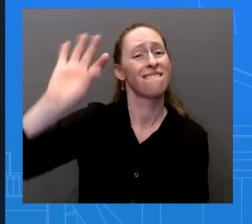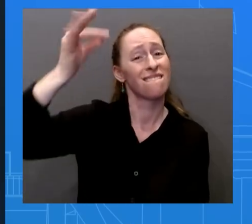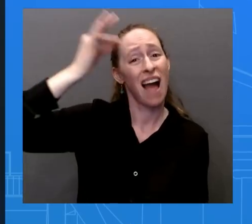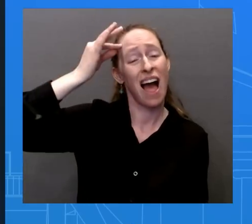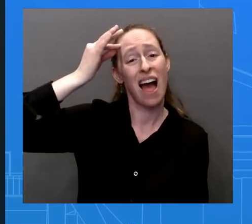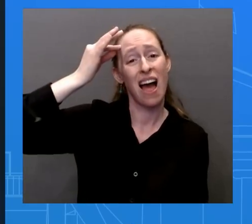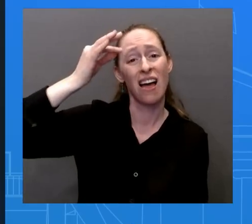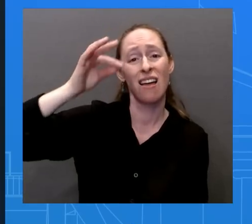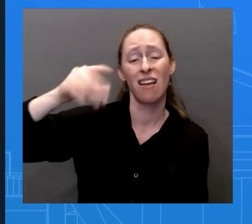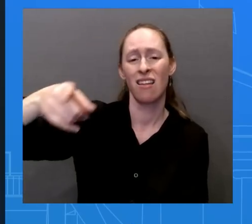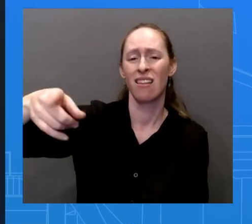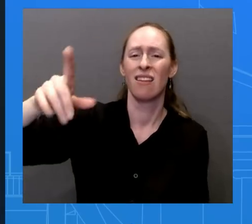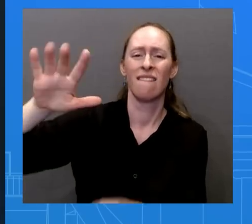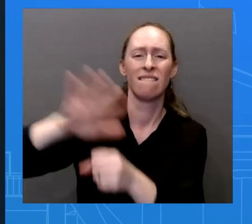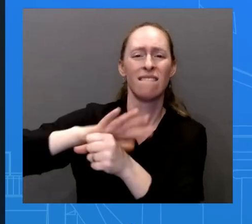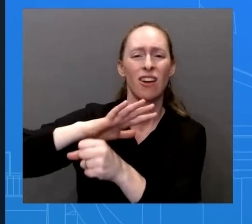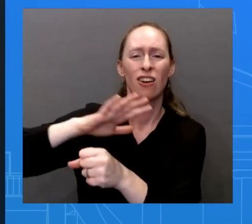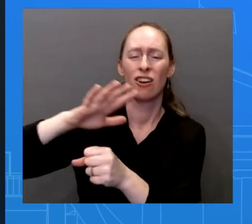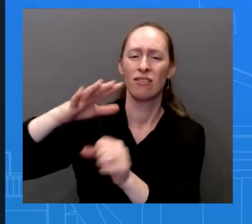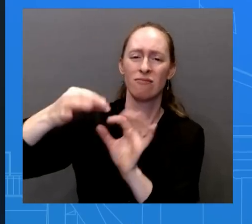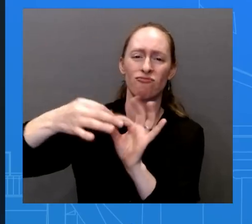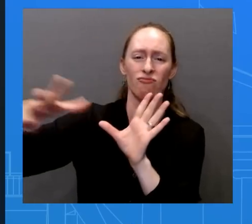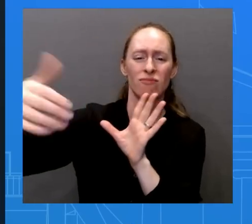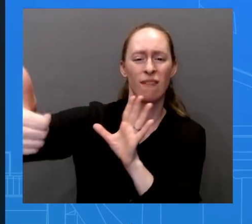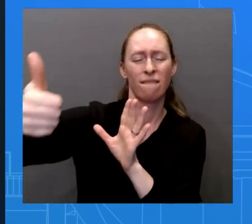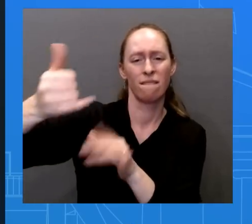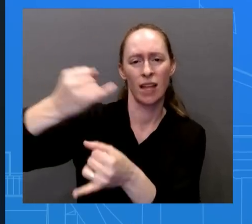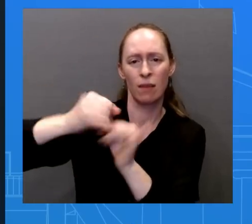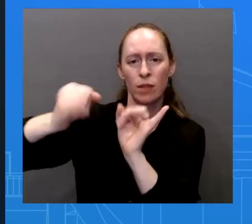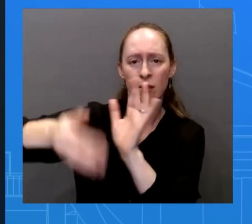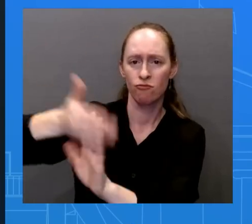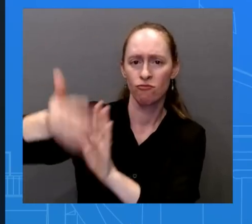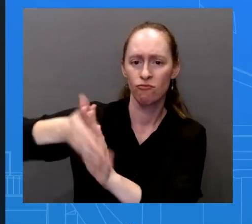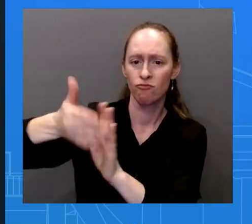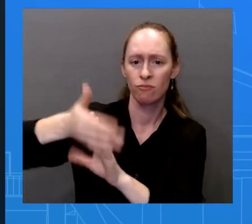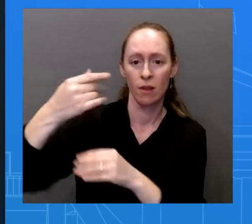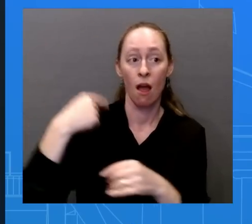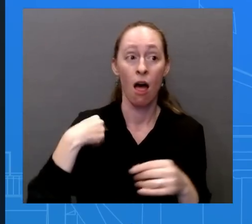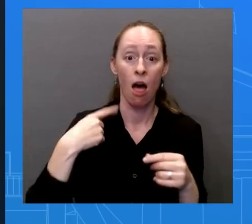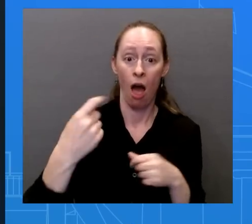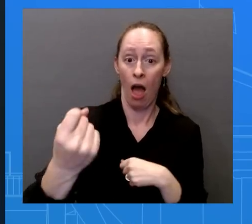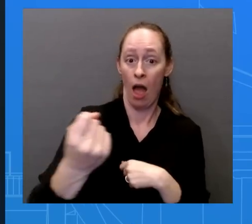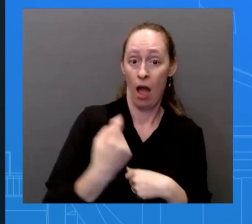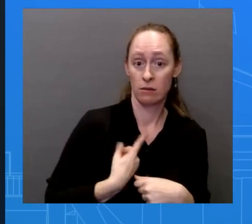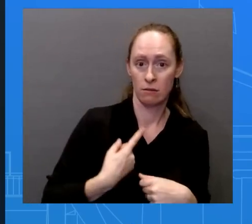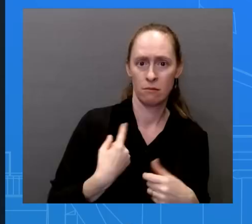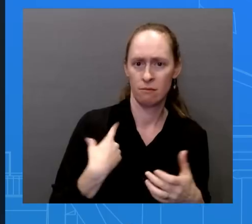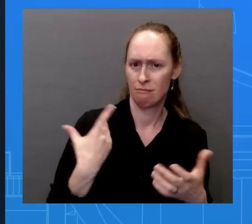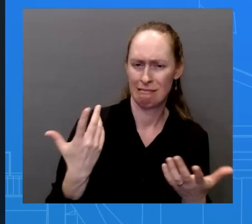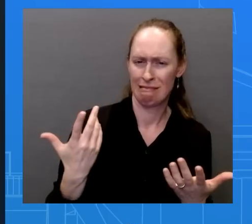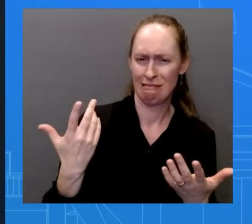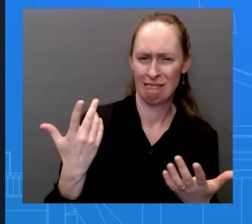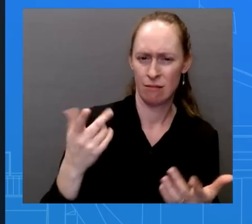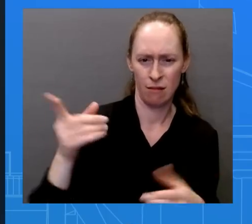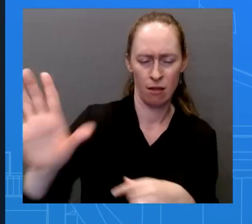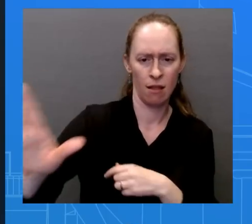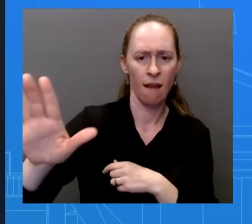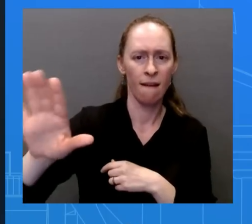I'm not going to be responding to -- to any actions that they're taking because we truly do believe in the independence of the Fed.